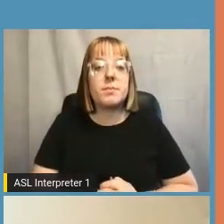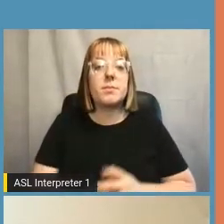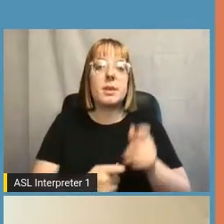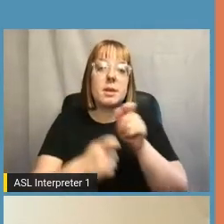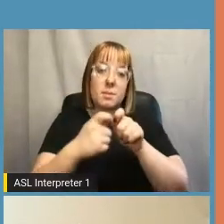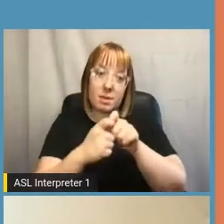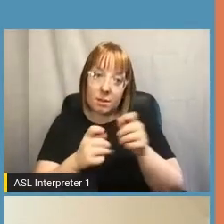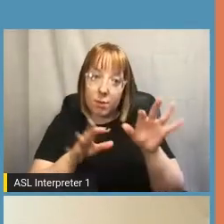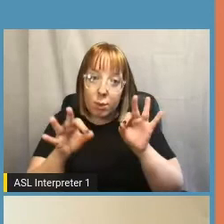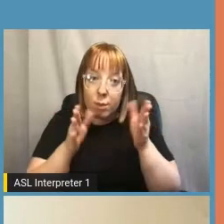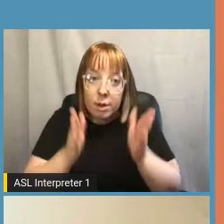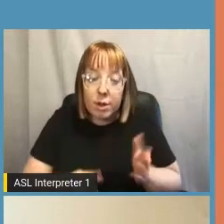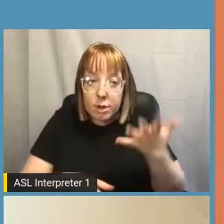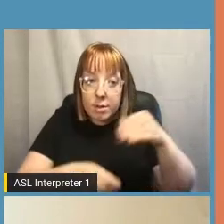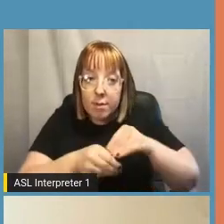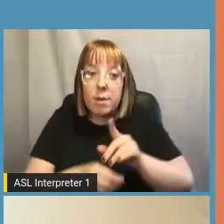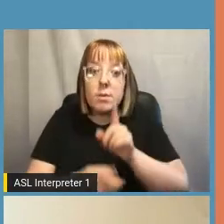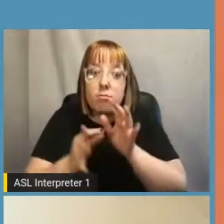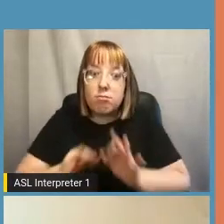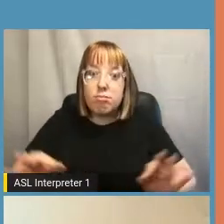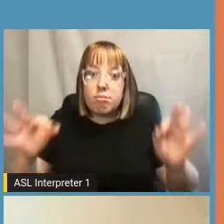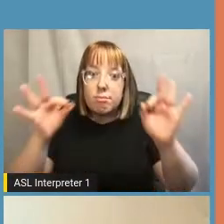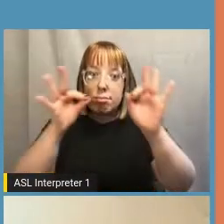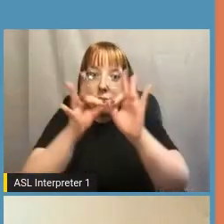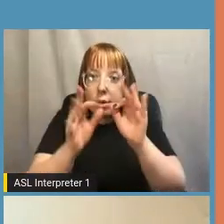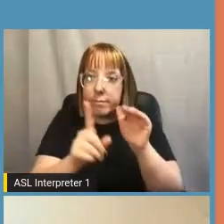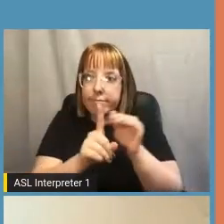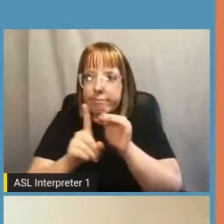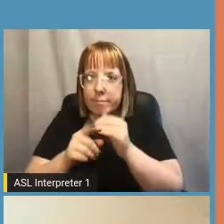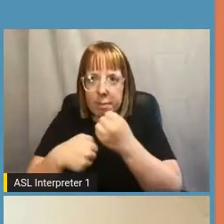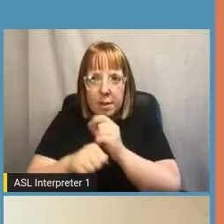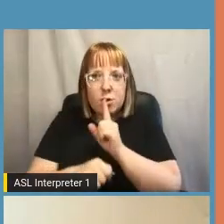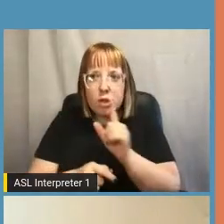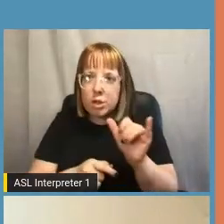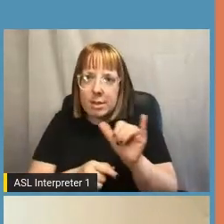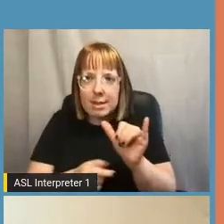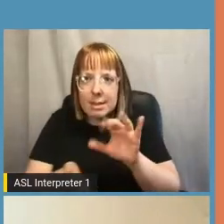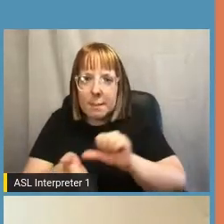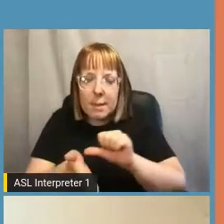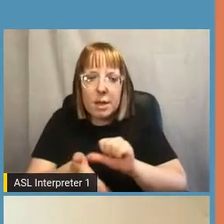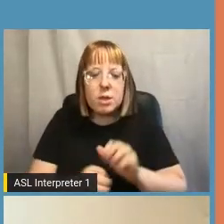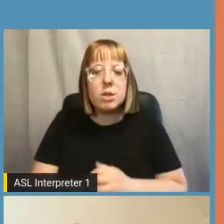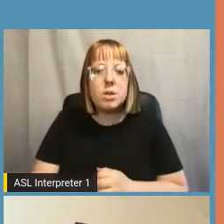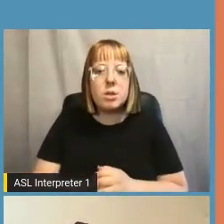about touring the space in a second but um getting used to the space so when i did uh curate the